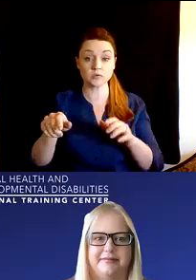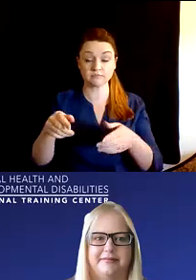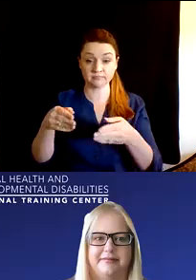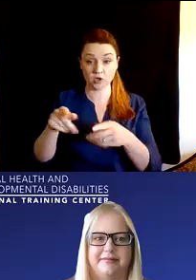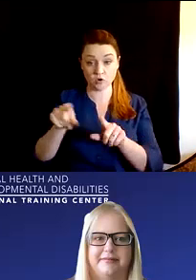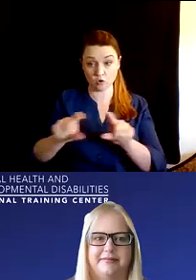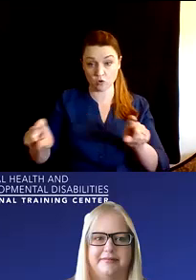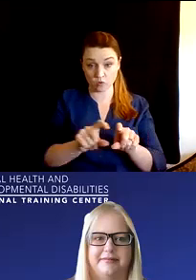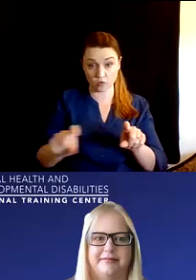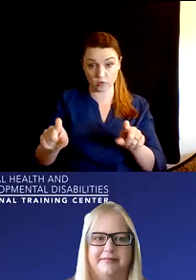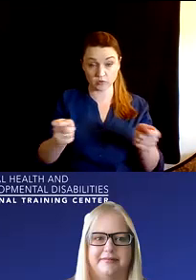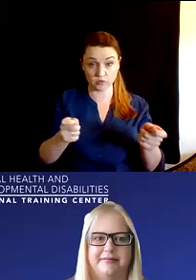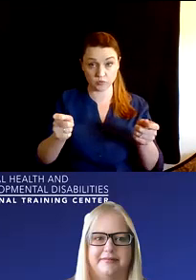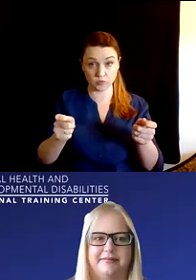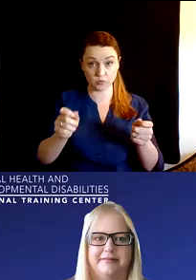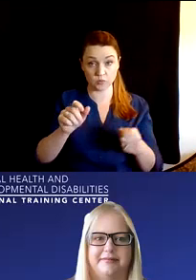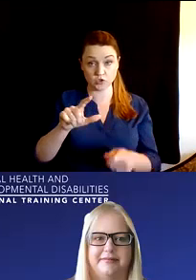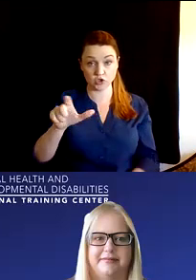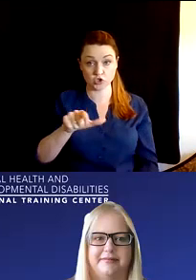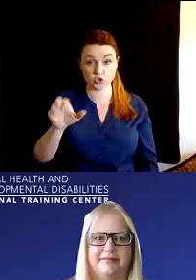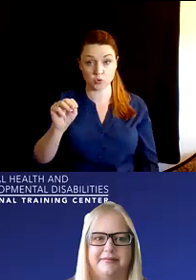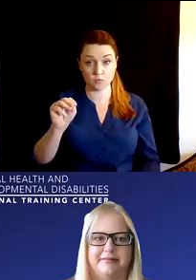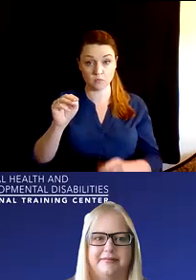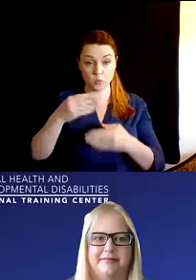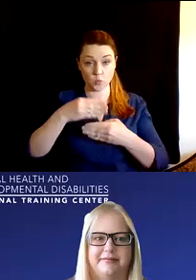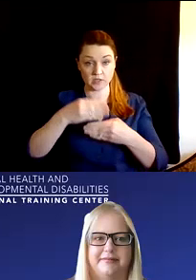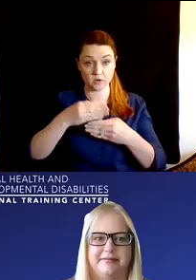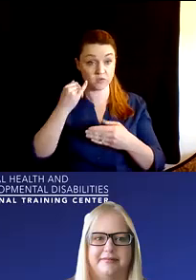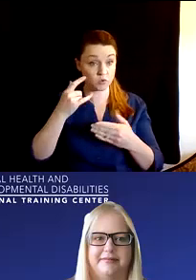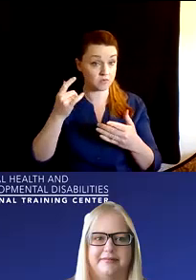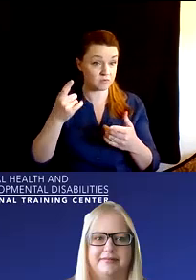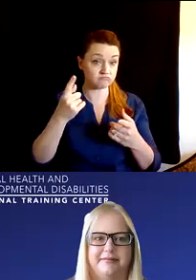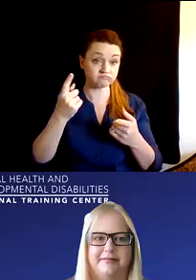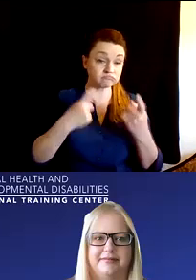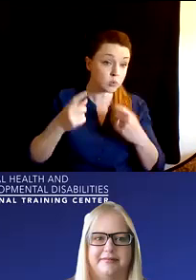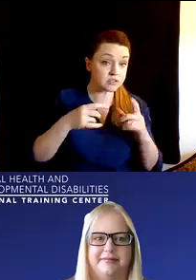of your Zoom window. Please use the chat box if you have any comments or technical issues,